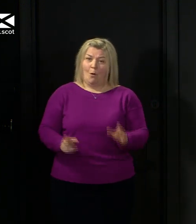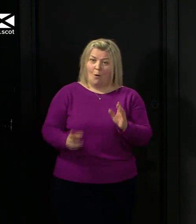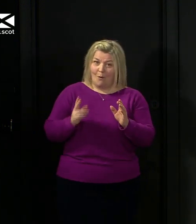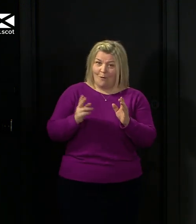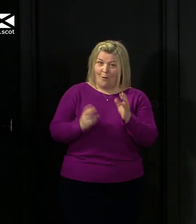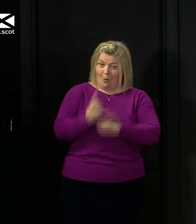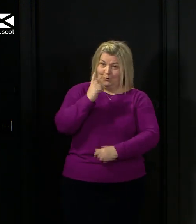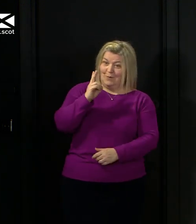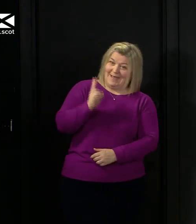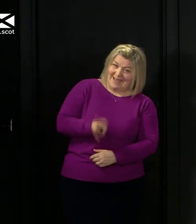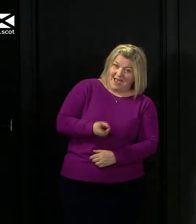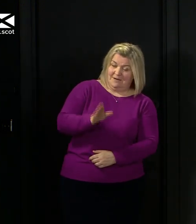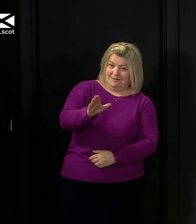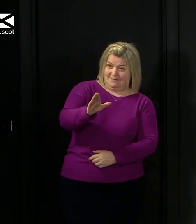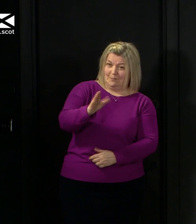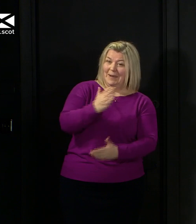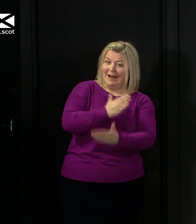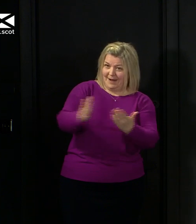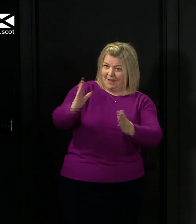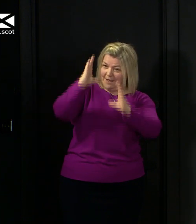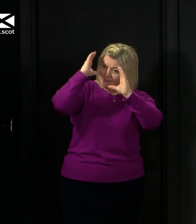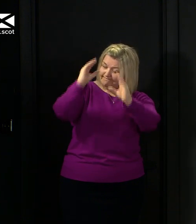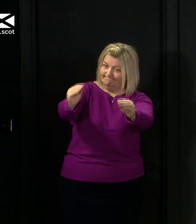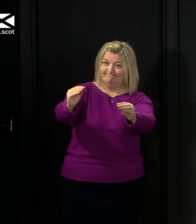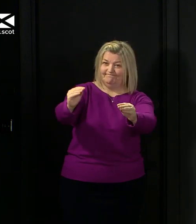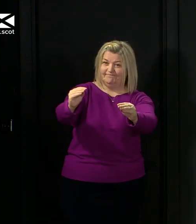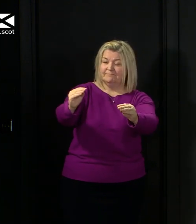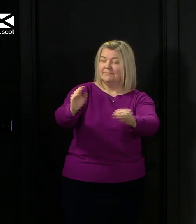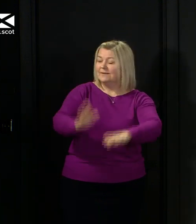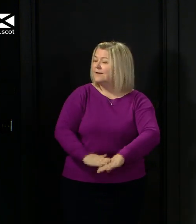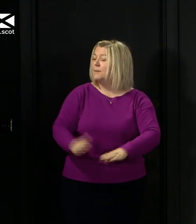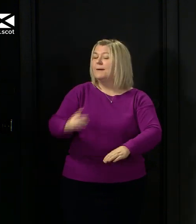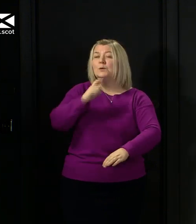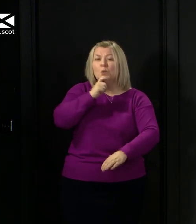clear to everybody, regardless of who they are, regardless of what walk of life they